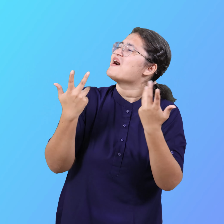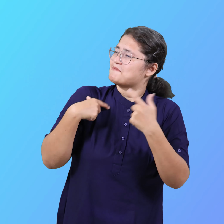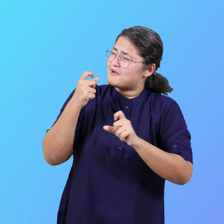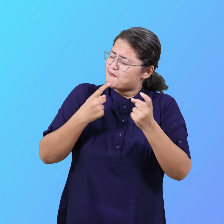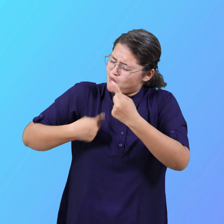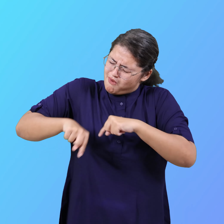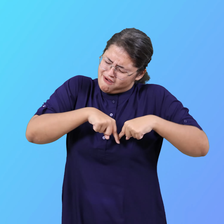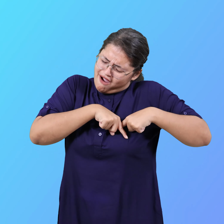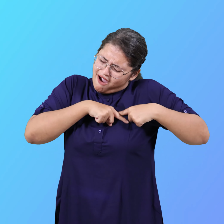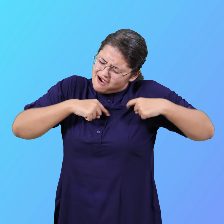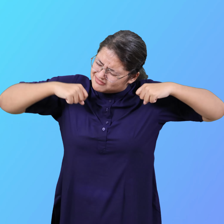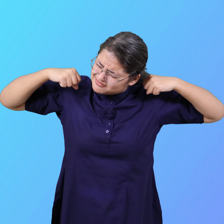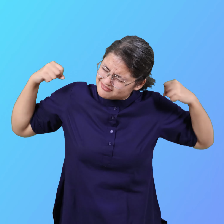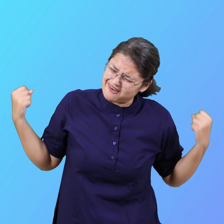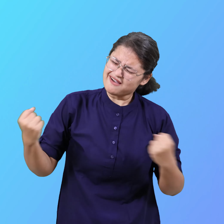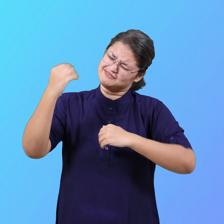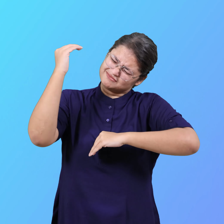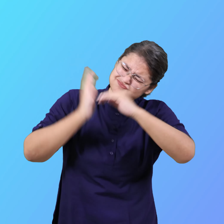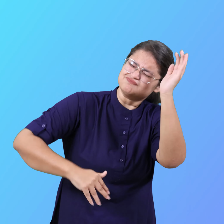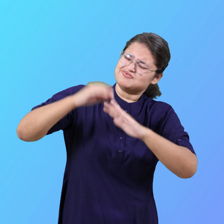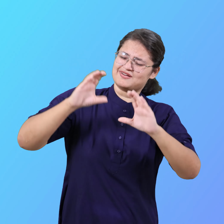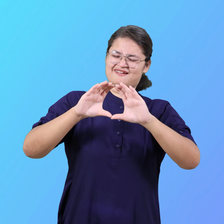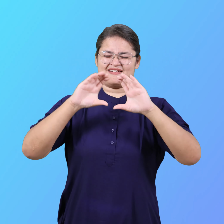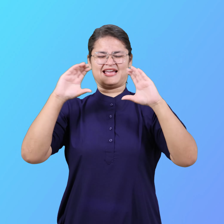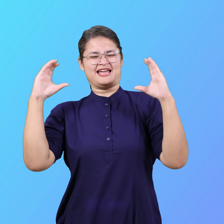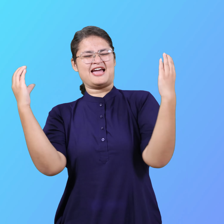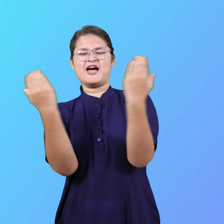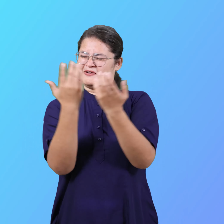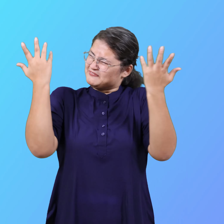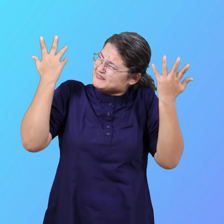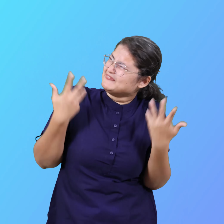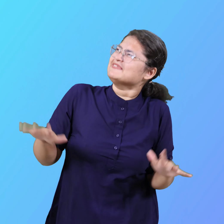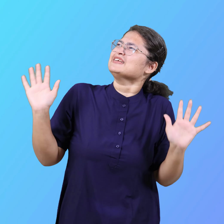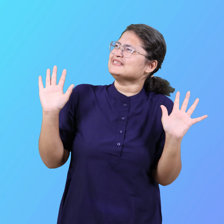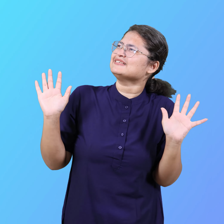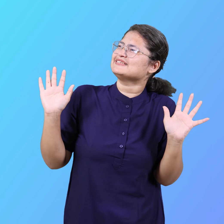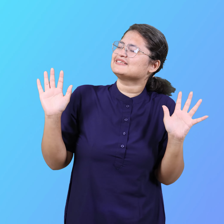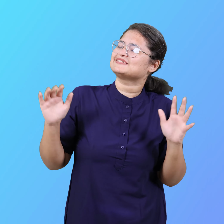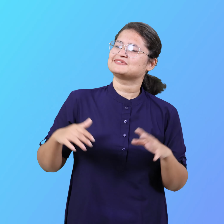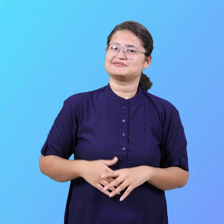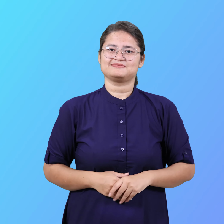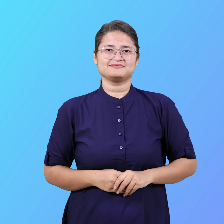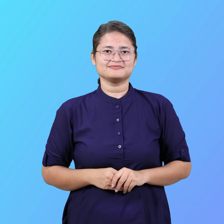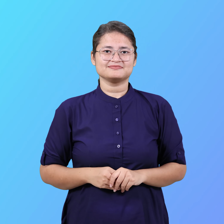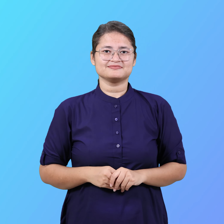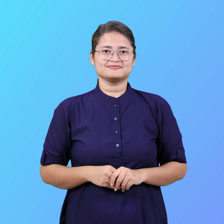We were able to do this much because the people worked with all their heart.